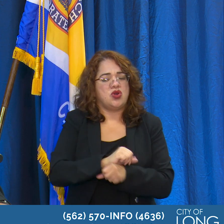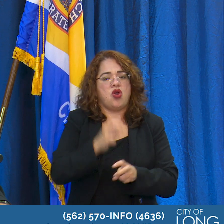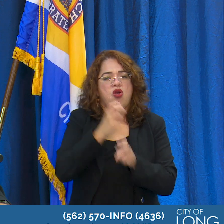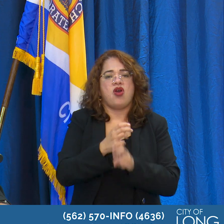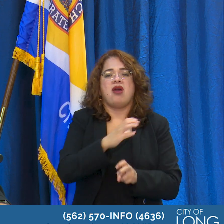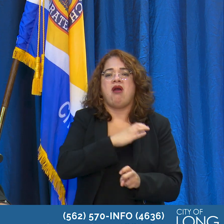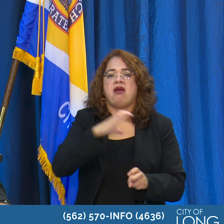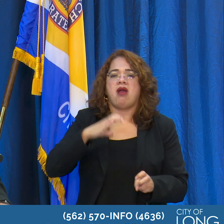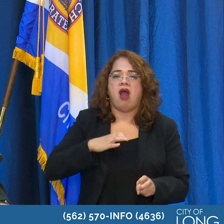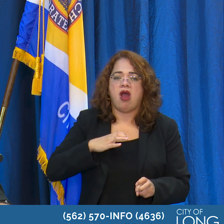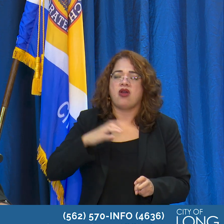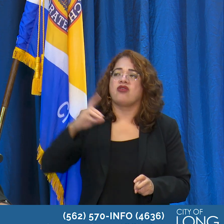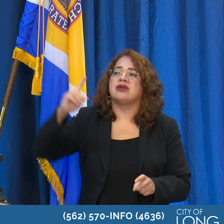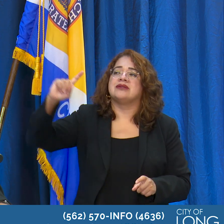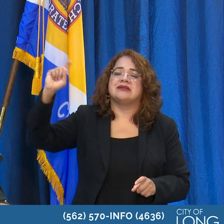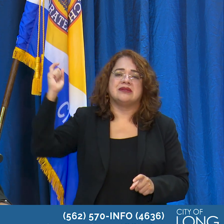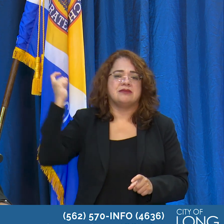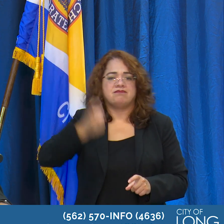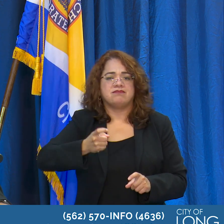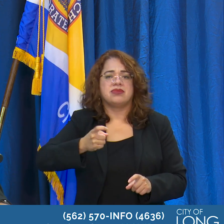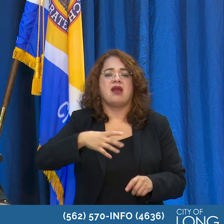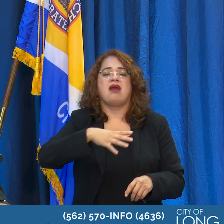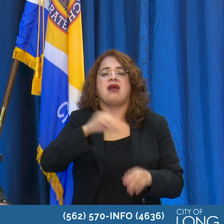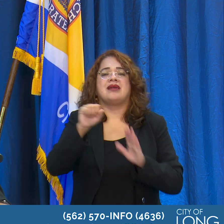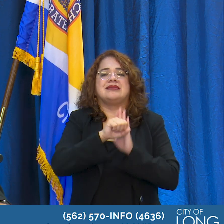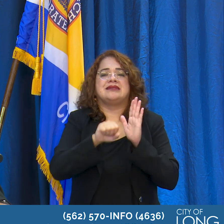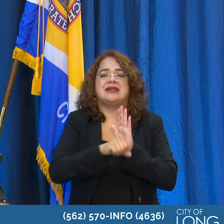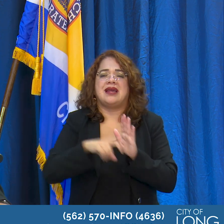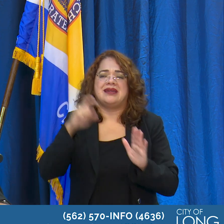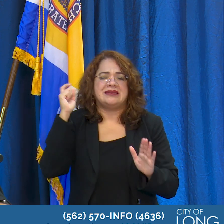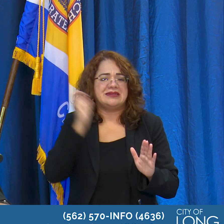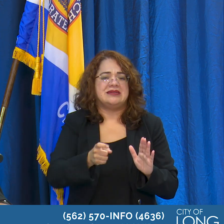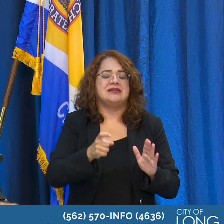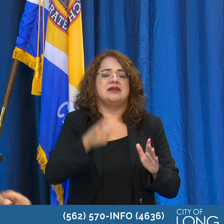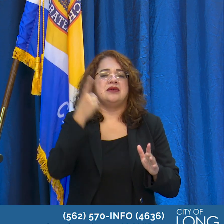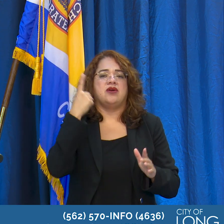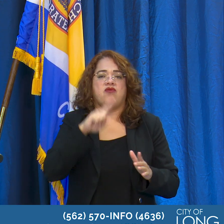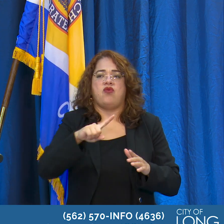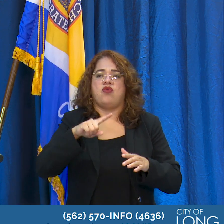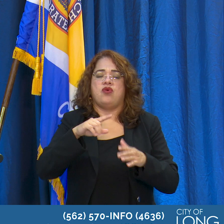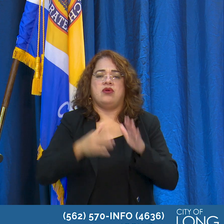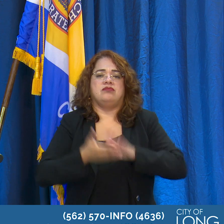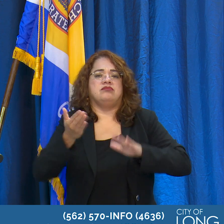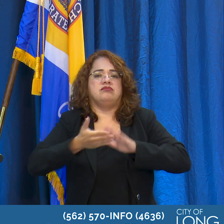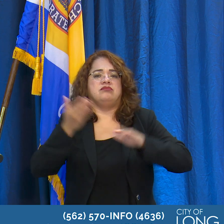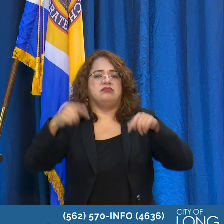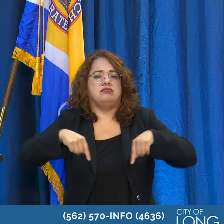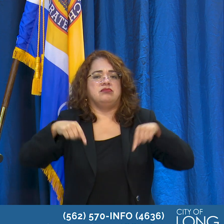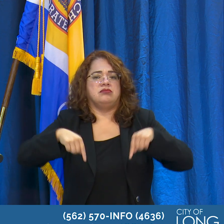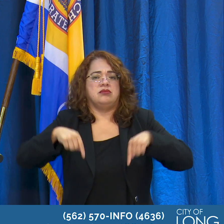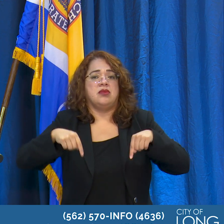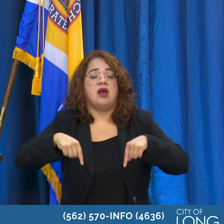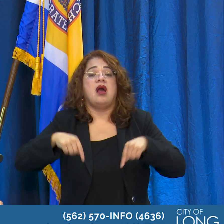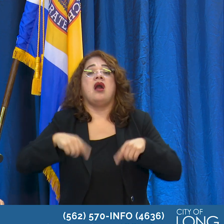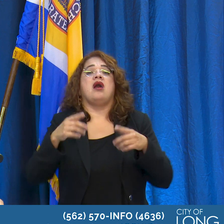ensure that we can balance our budget and provide the services that you all need as it relates to COVID. I also want to